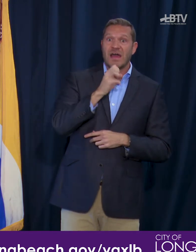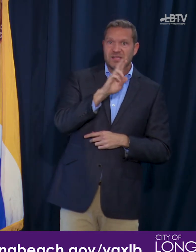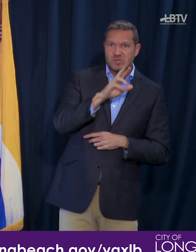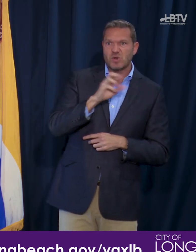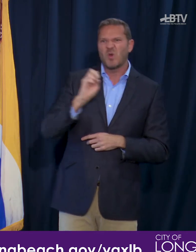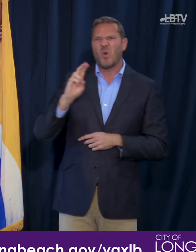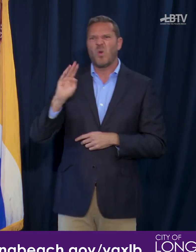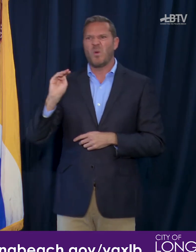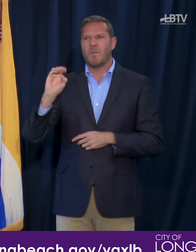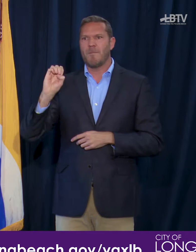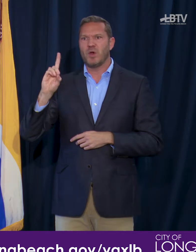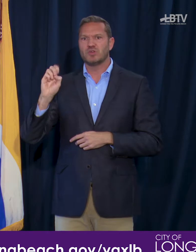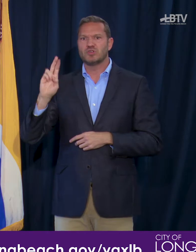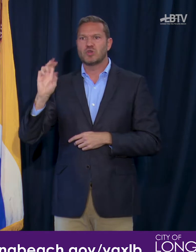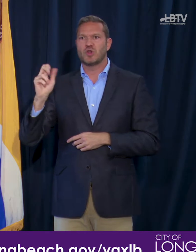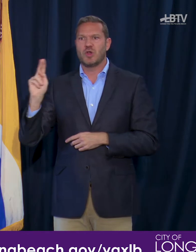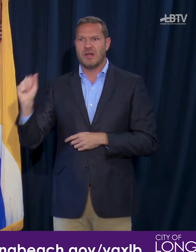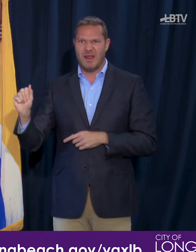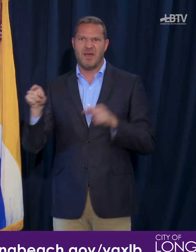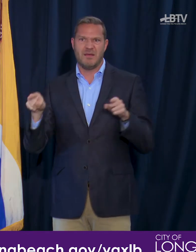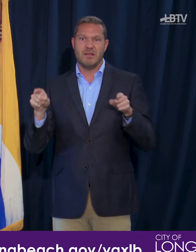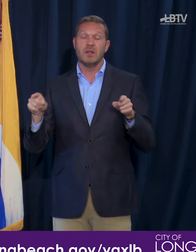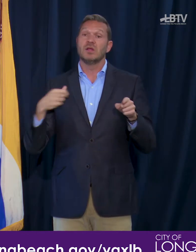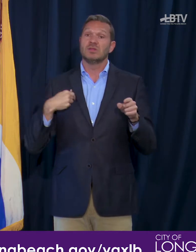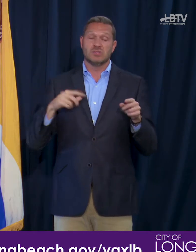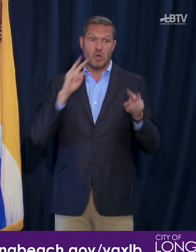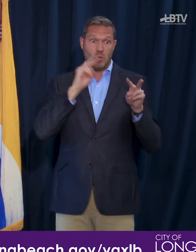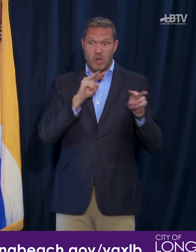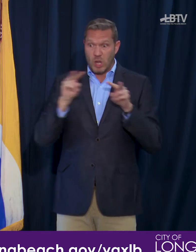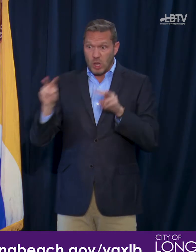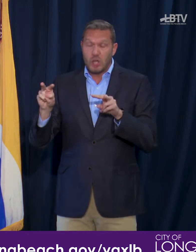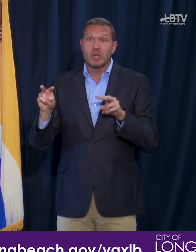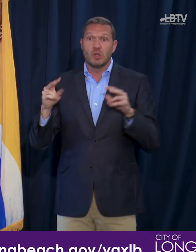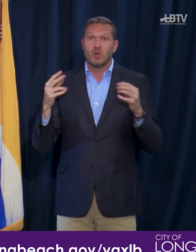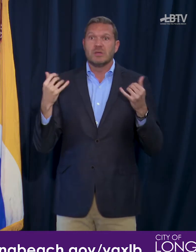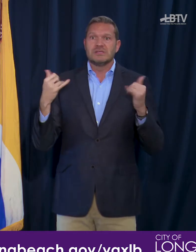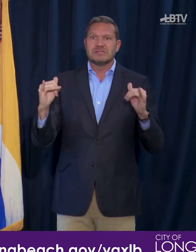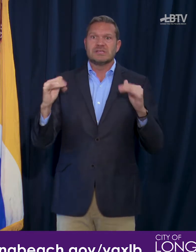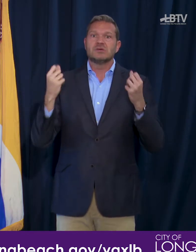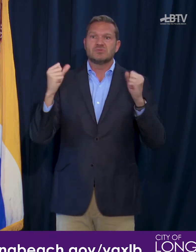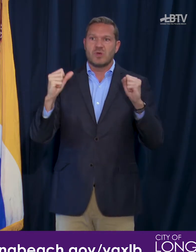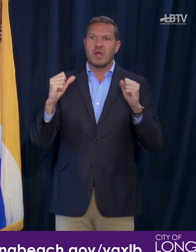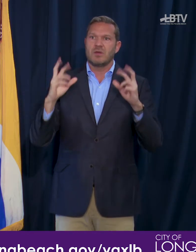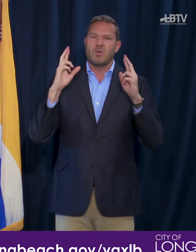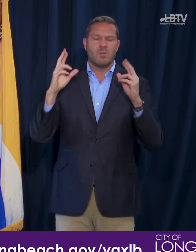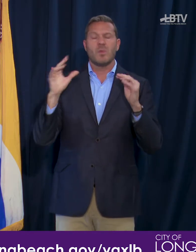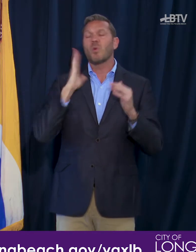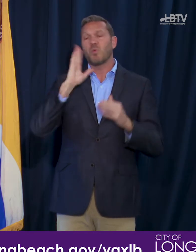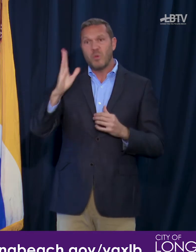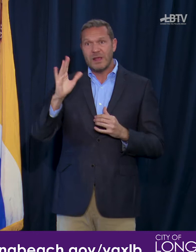days and everyone who has had their vaccine will continue to have the same level of effectiveness